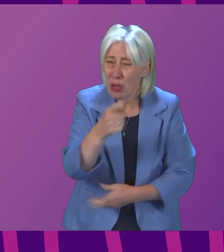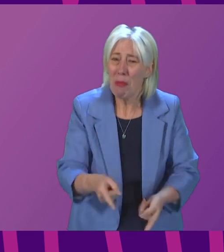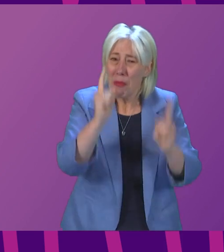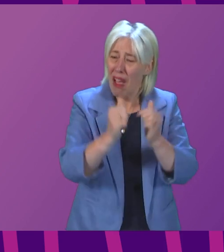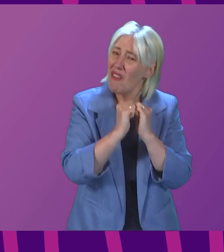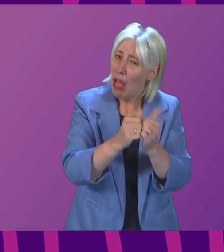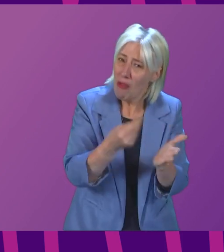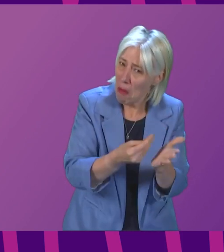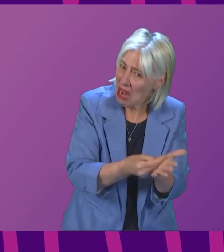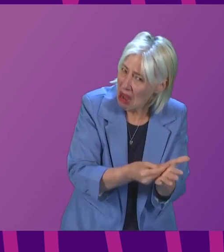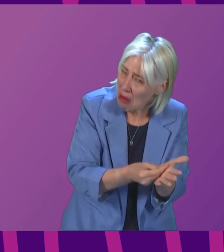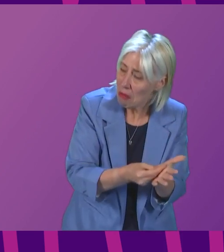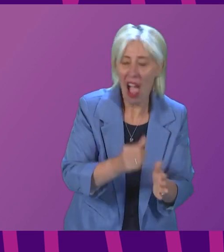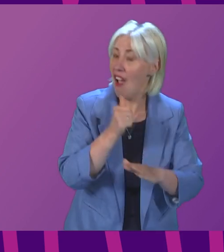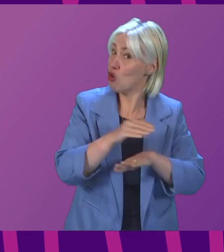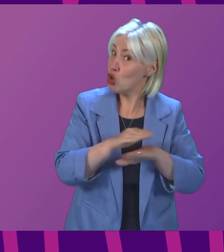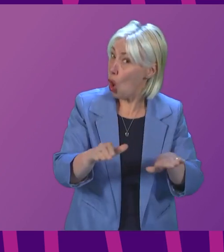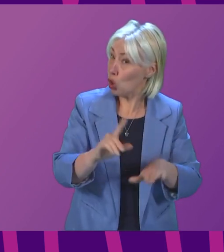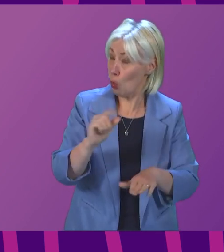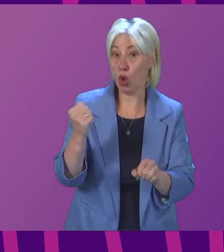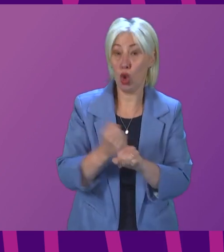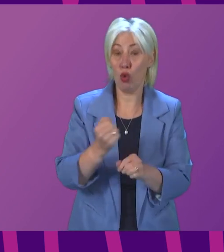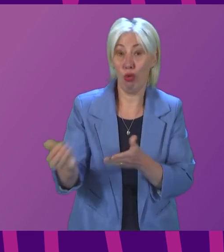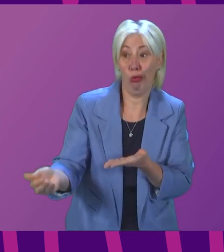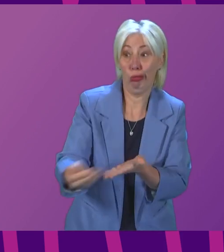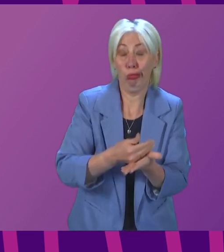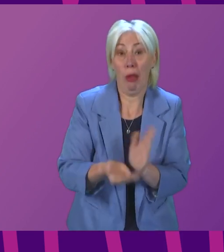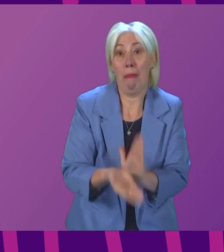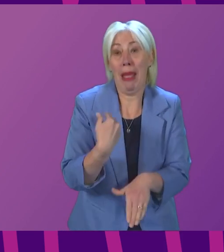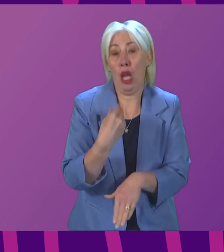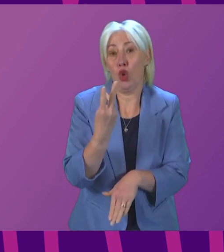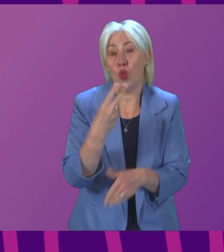If not, what will she do to recover £2 million of taxpayers’ money?